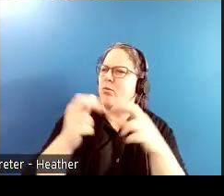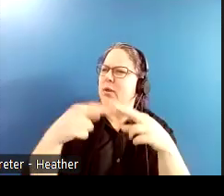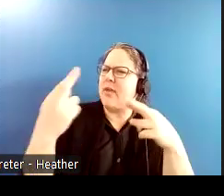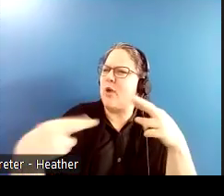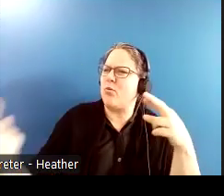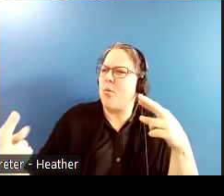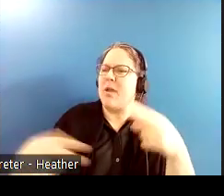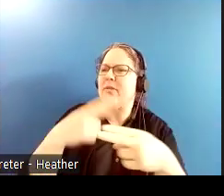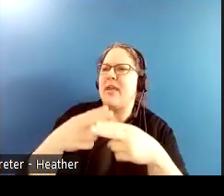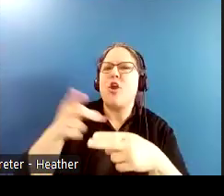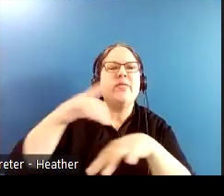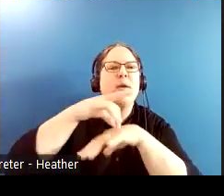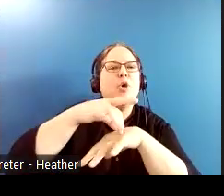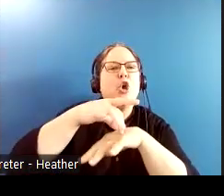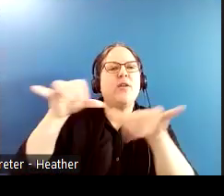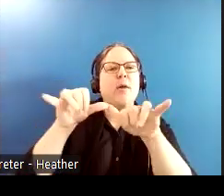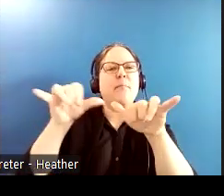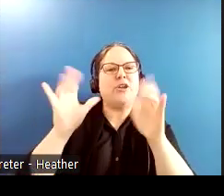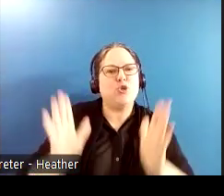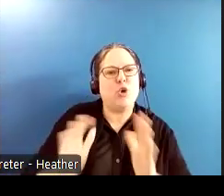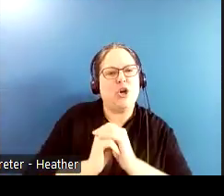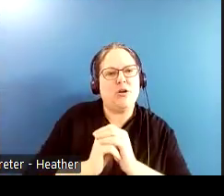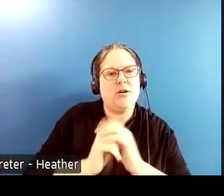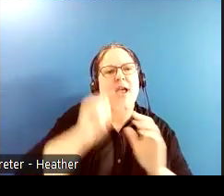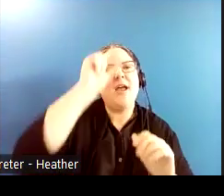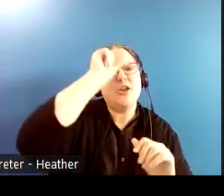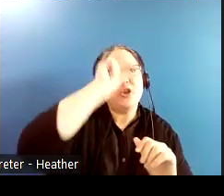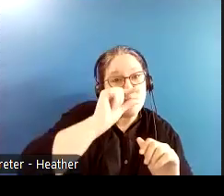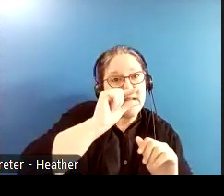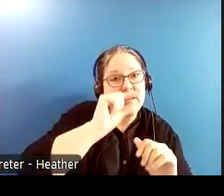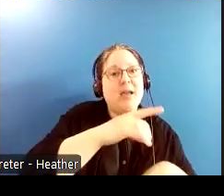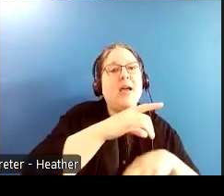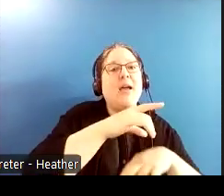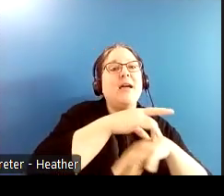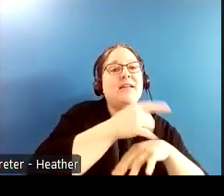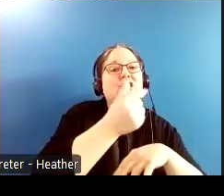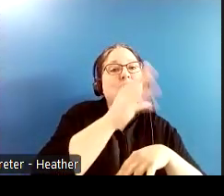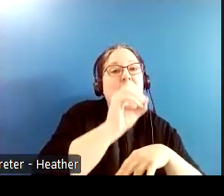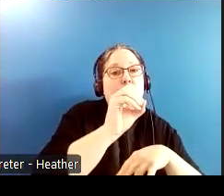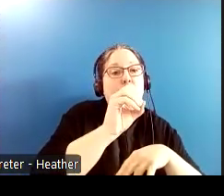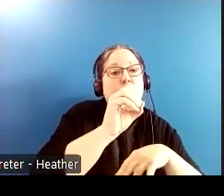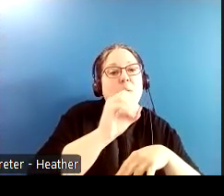them earth measurers which in Greek geo is earth, measure is meter. They called them geometers which